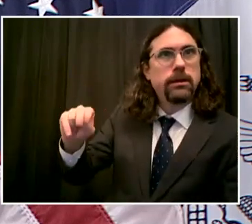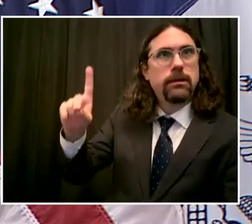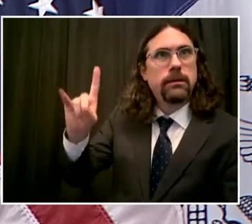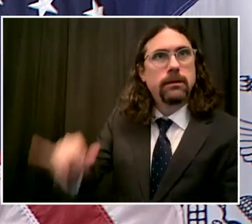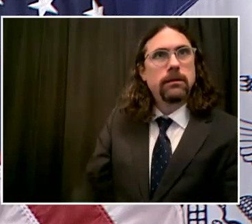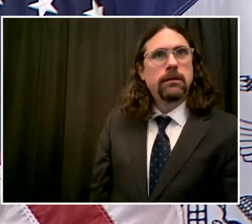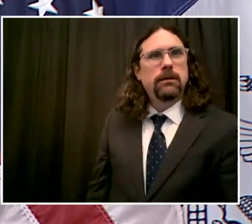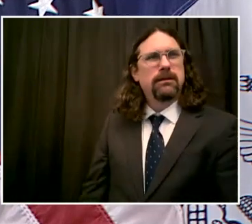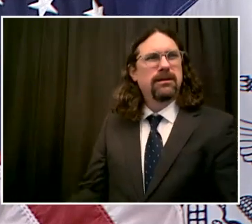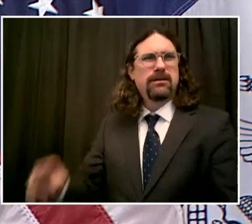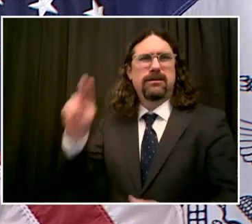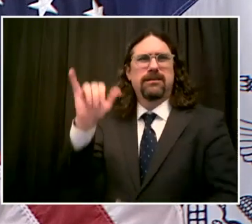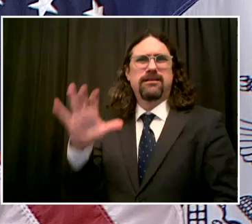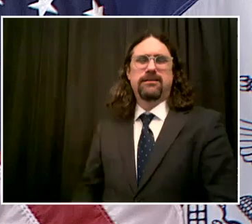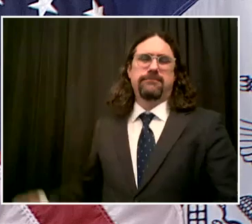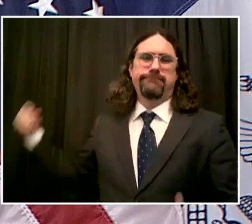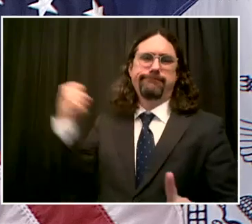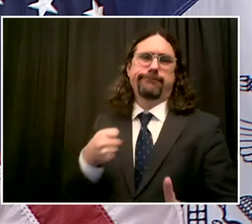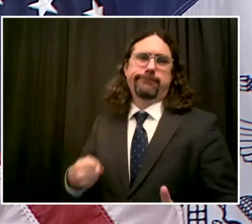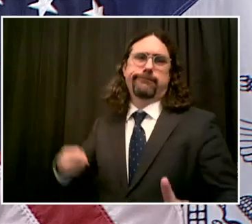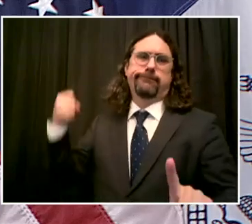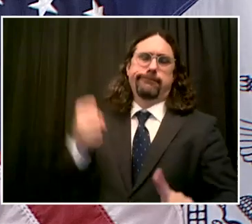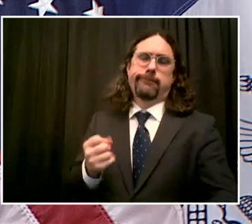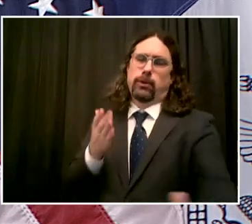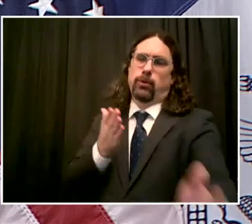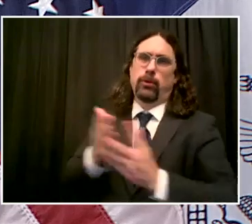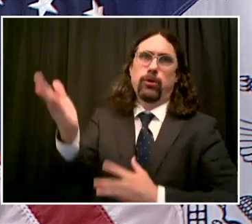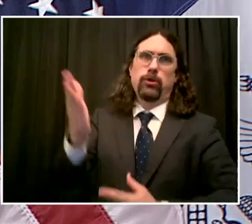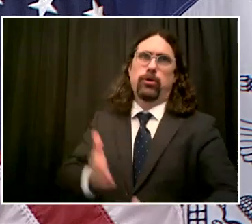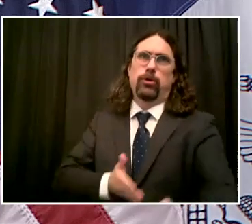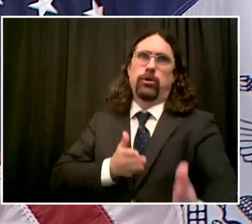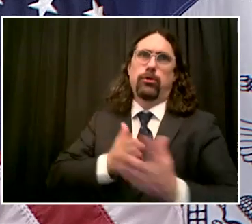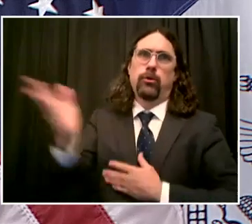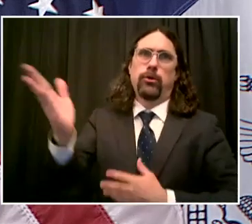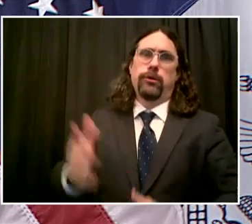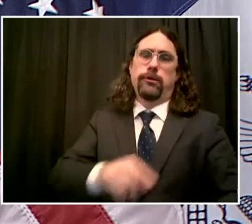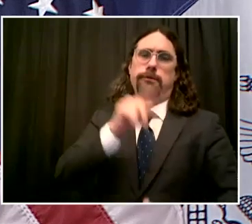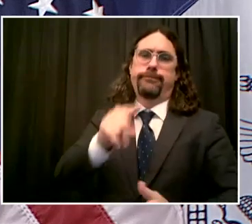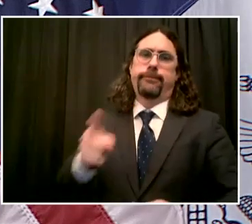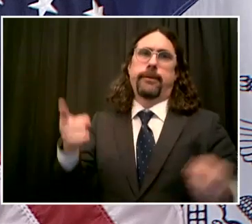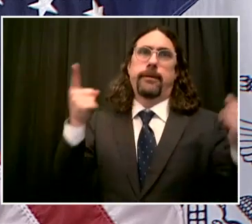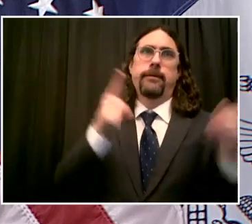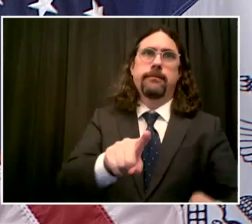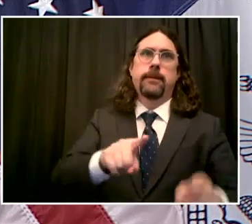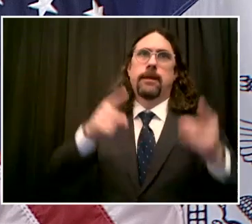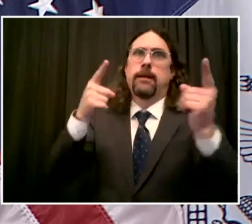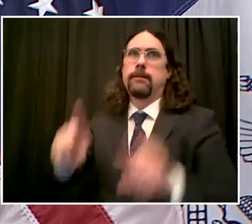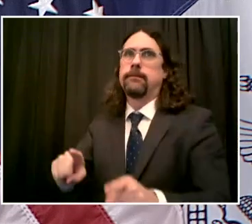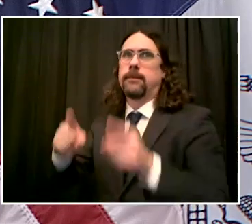OF 9/11. THE ANGUHIS CAUSED BY THOSE STILL STANDING. THS ICITY H BEEN THROUGH SO MUCH, THIS CITY HAS BEEN PUT